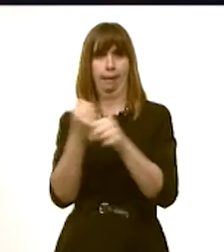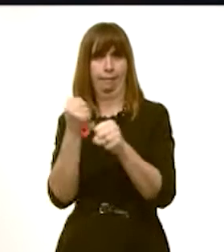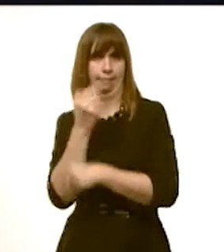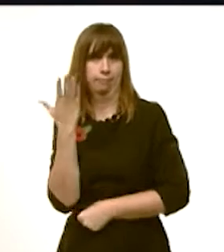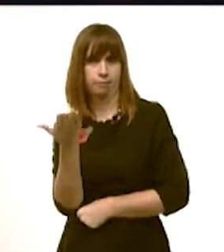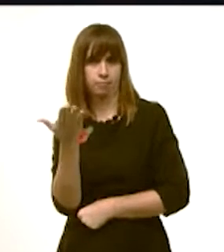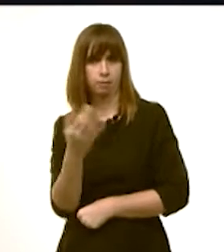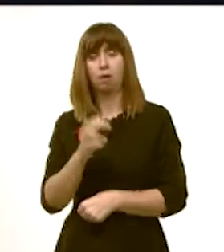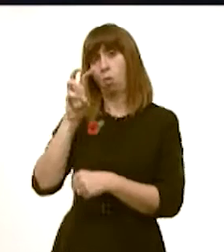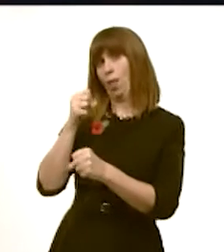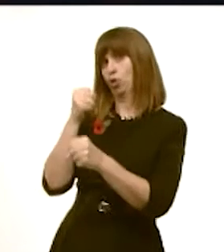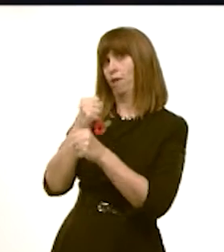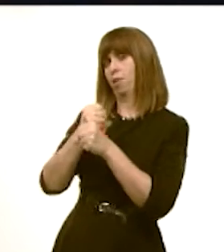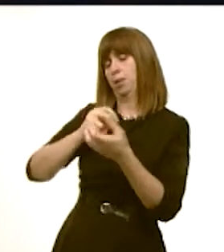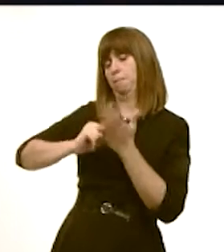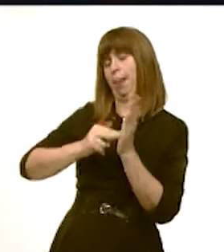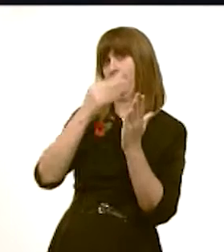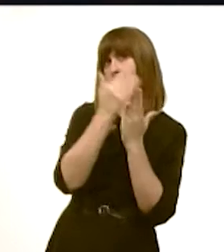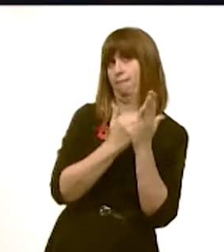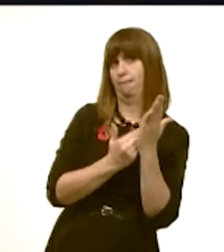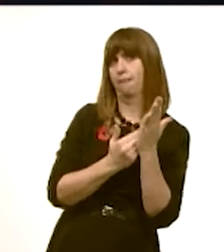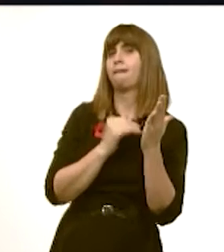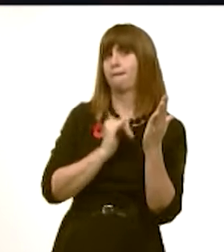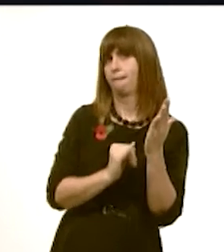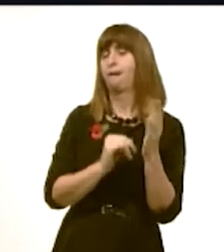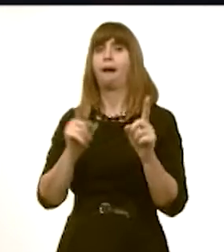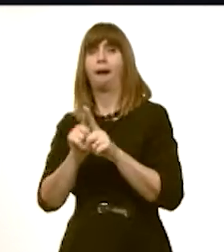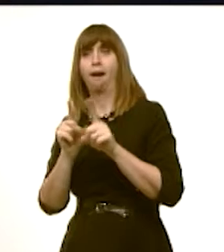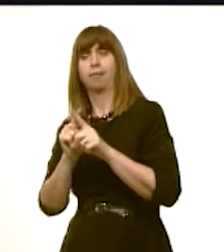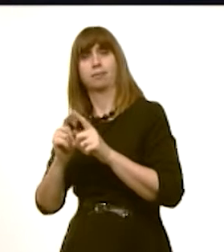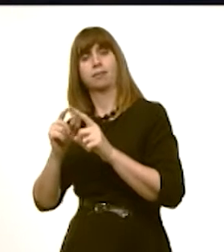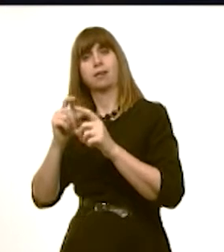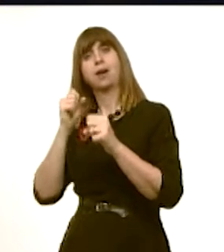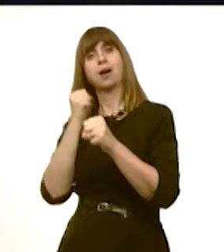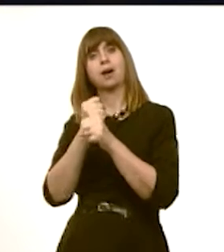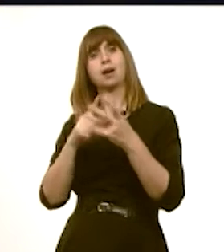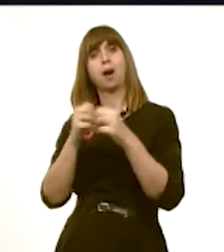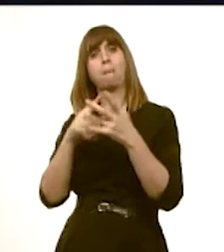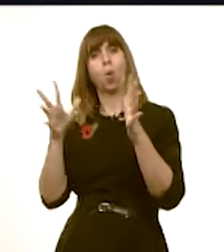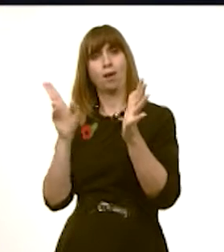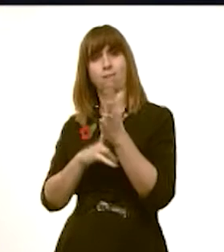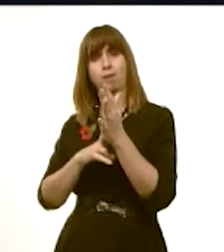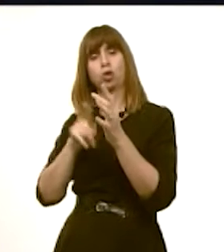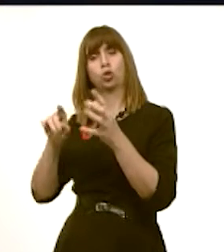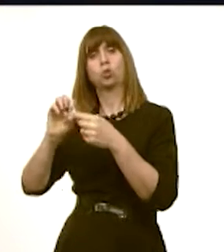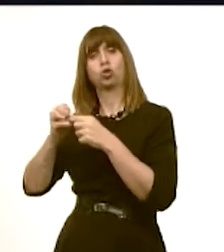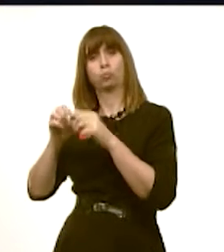Welsh Government plan. Also, there are problems in terms of the line between Gobowen and Shrewsbury, which is funded by the Welsh Government.